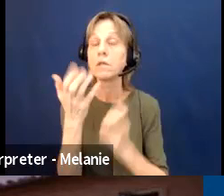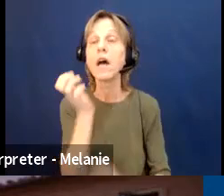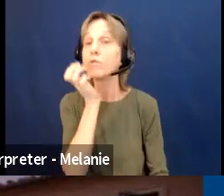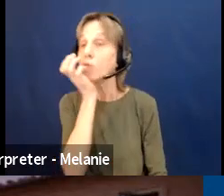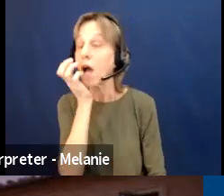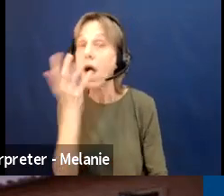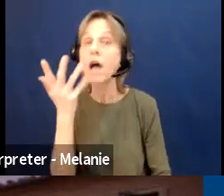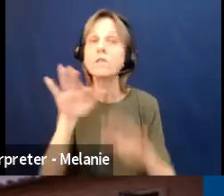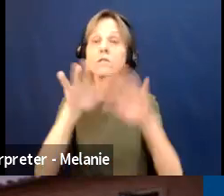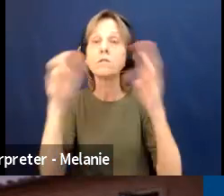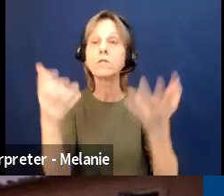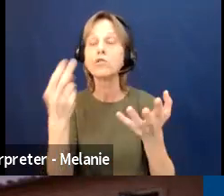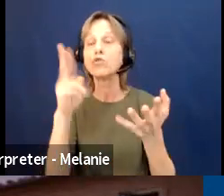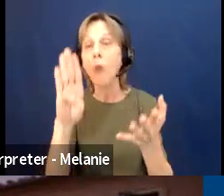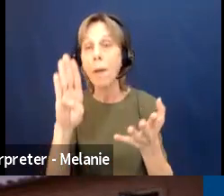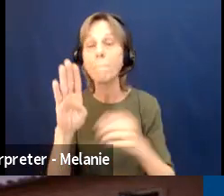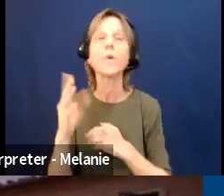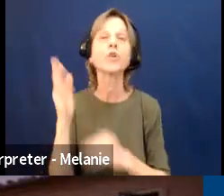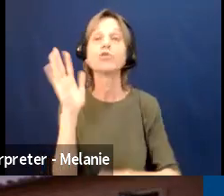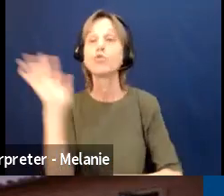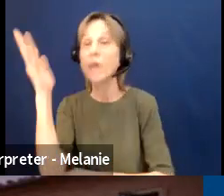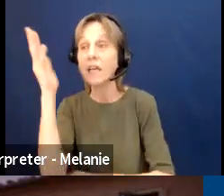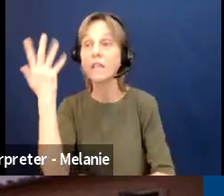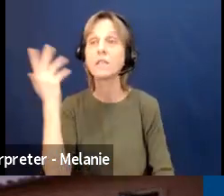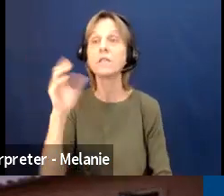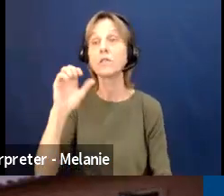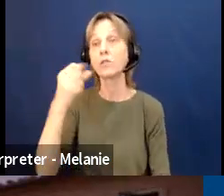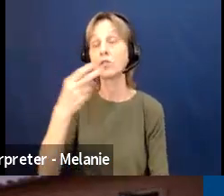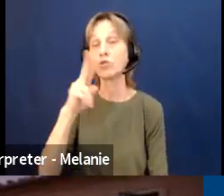in there do you want to put trees back in there shrubs and trees are going to be more expensive